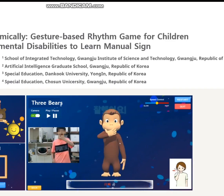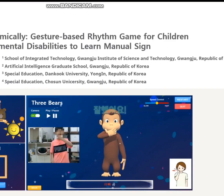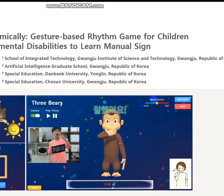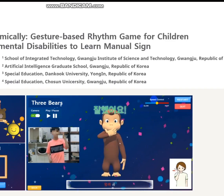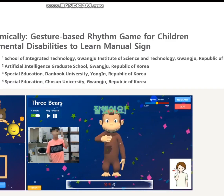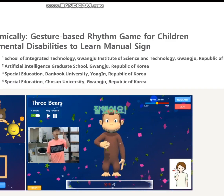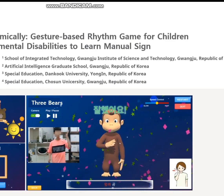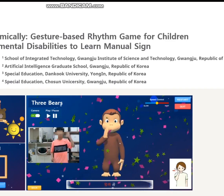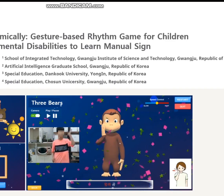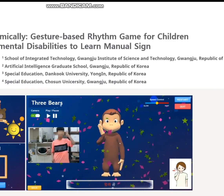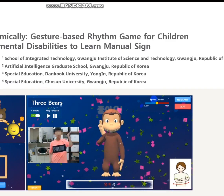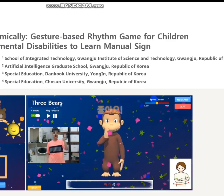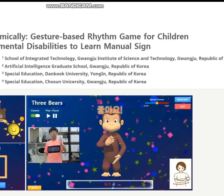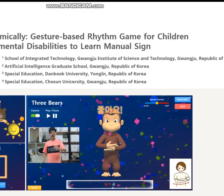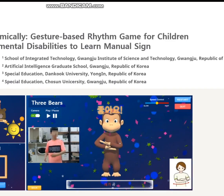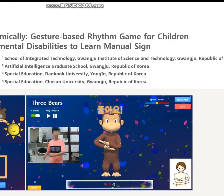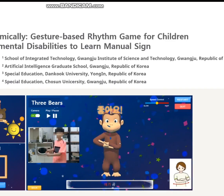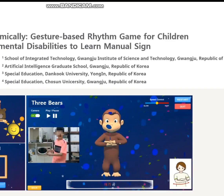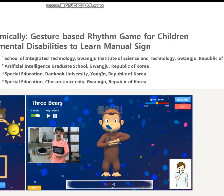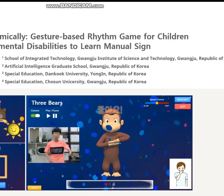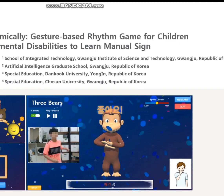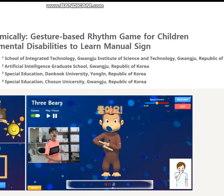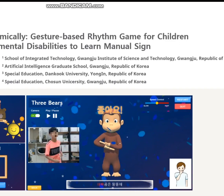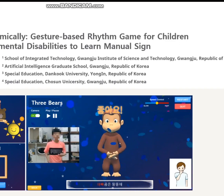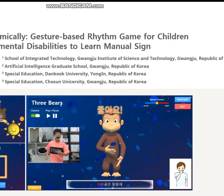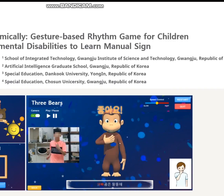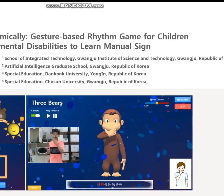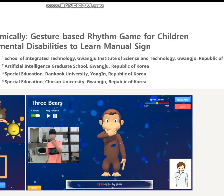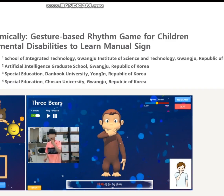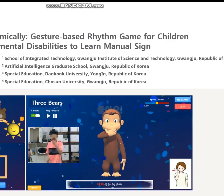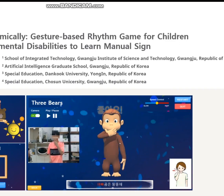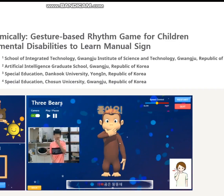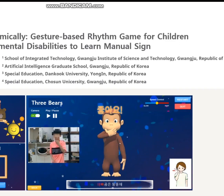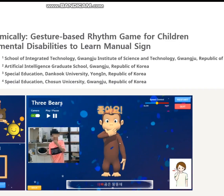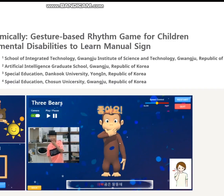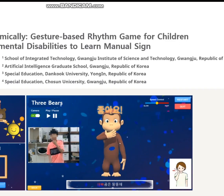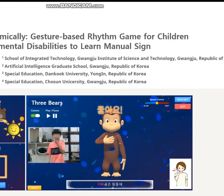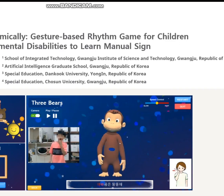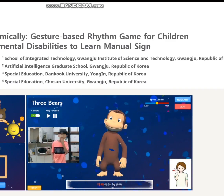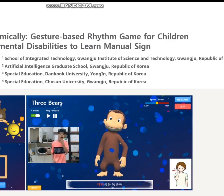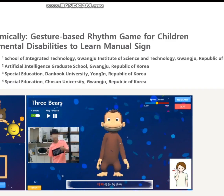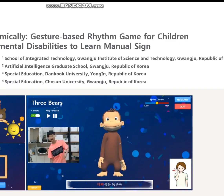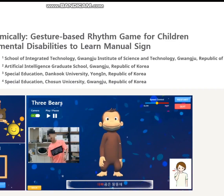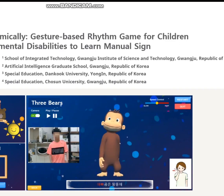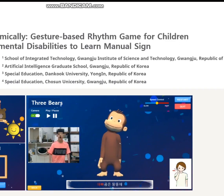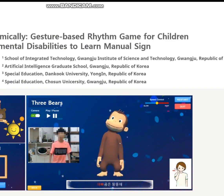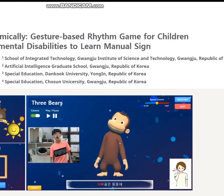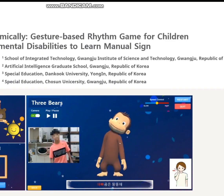that assist in teaching Sondam manual sign language for children with Intellectual development disability